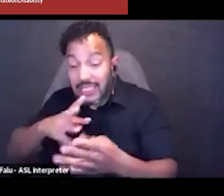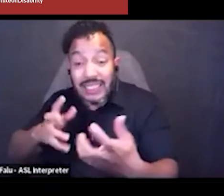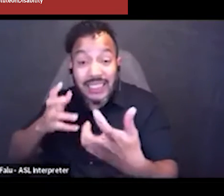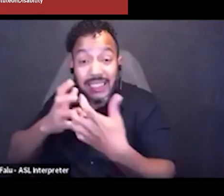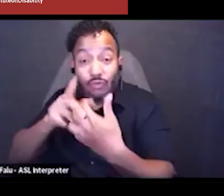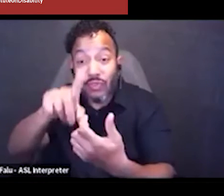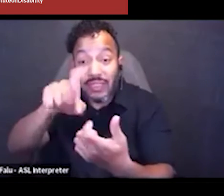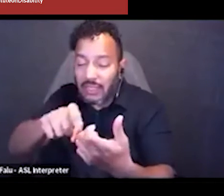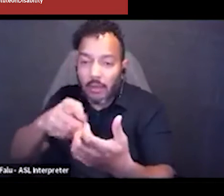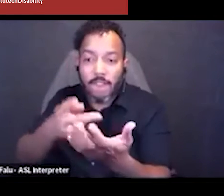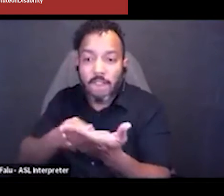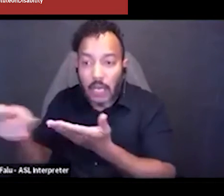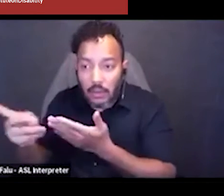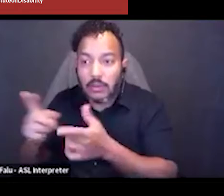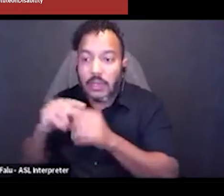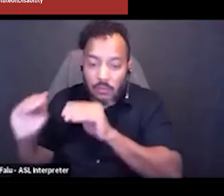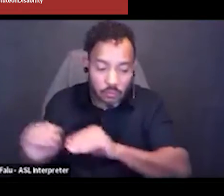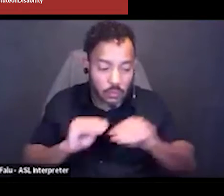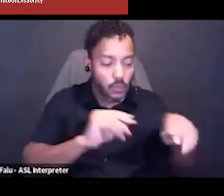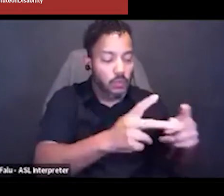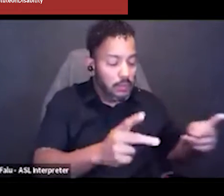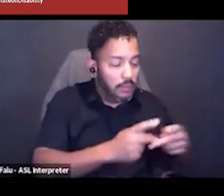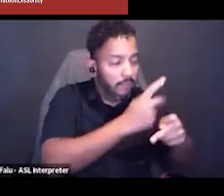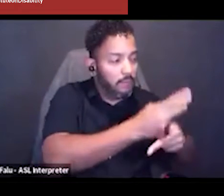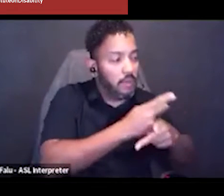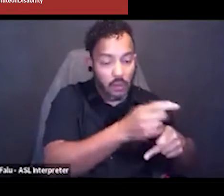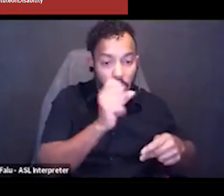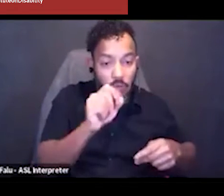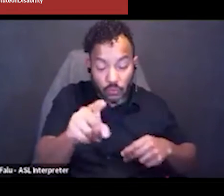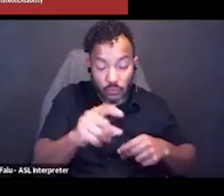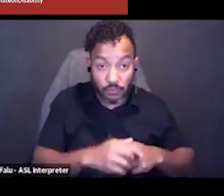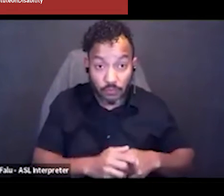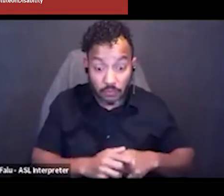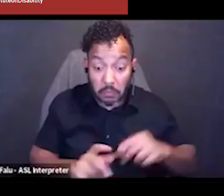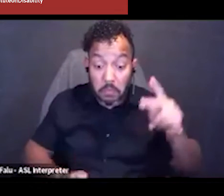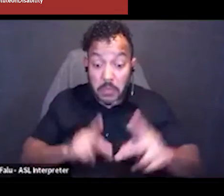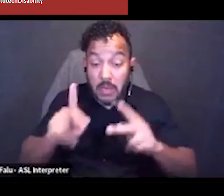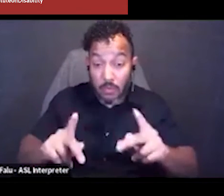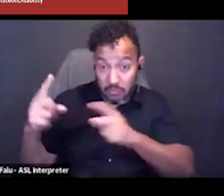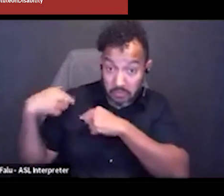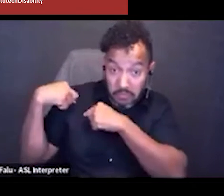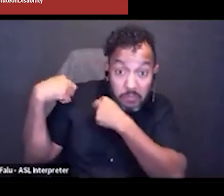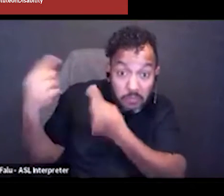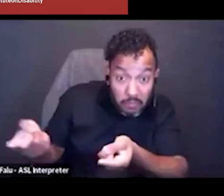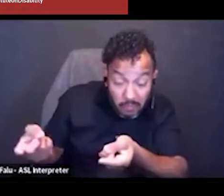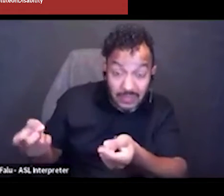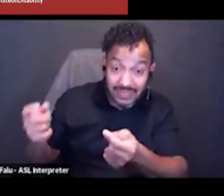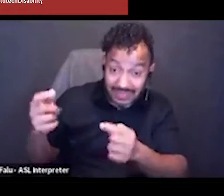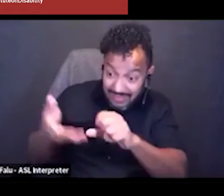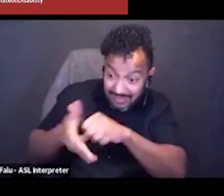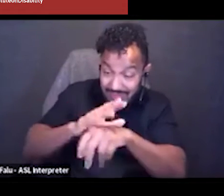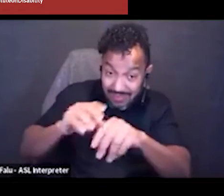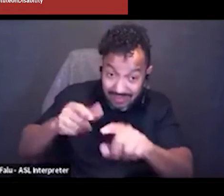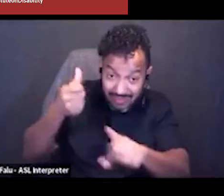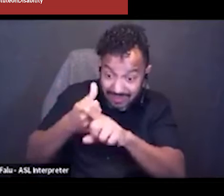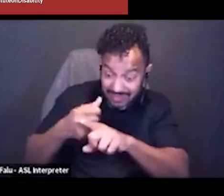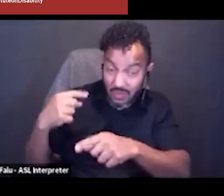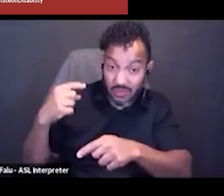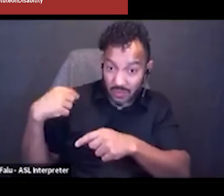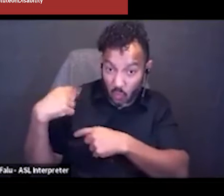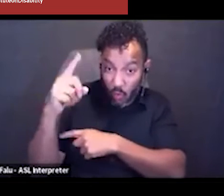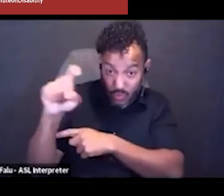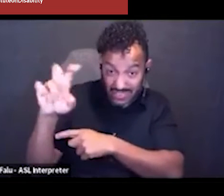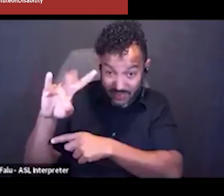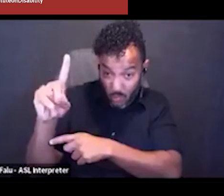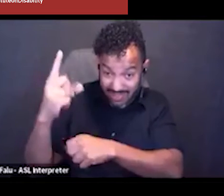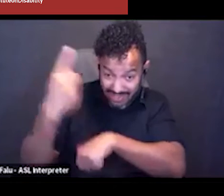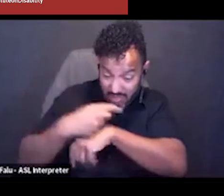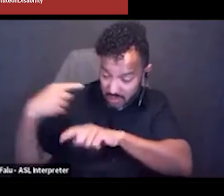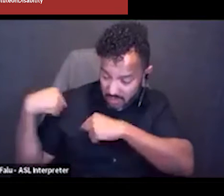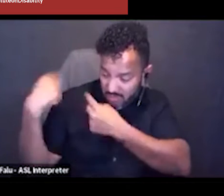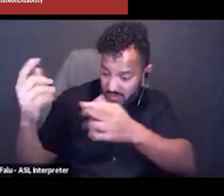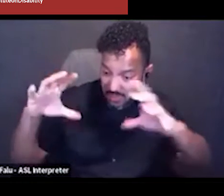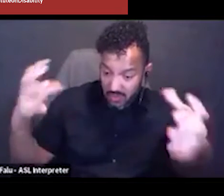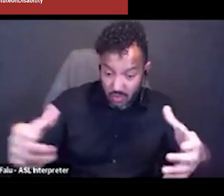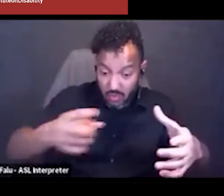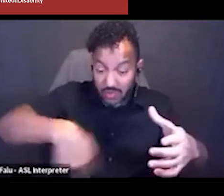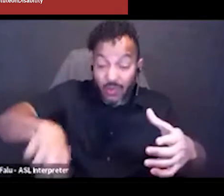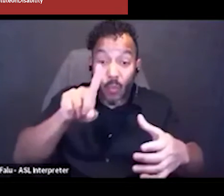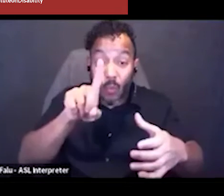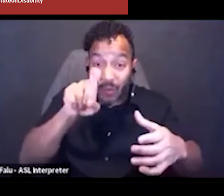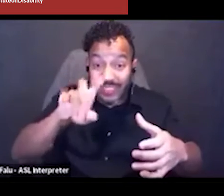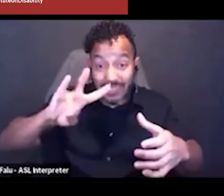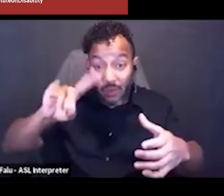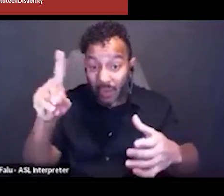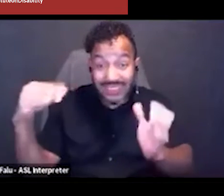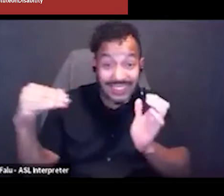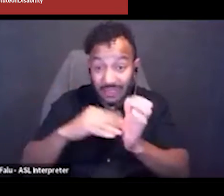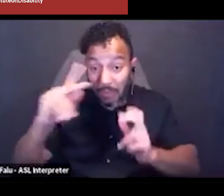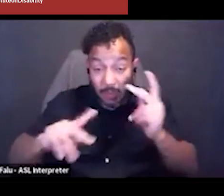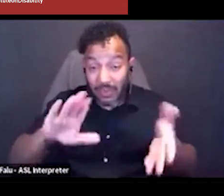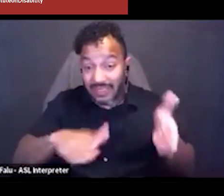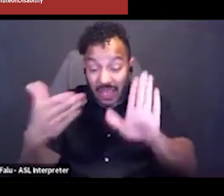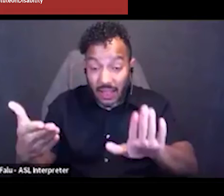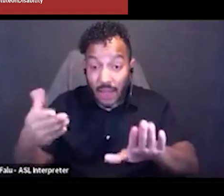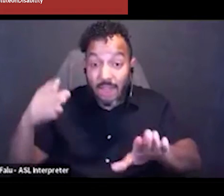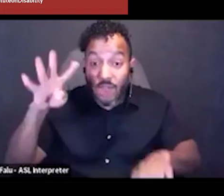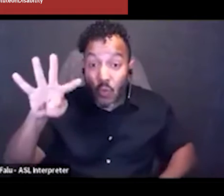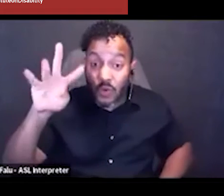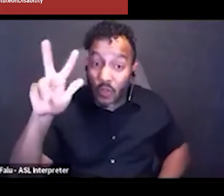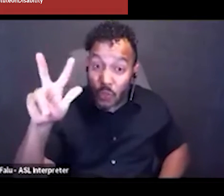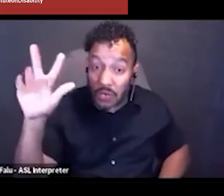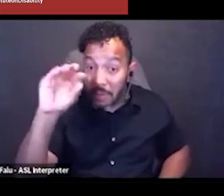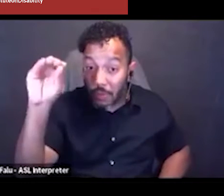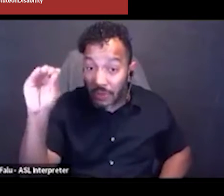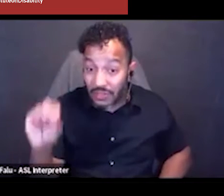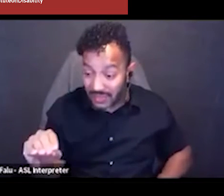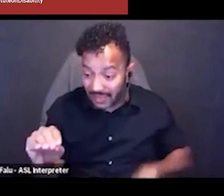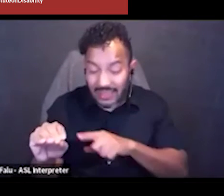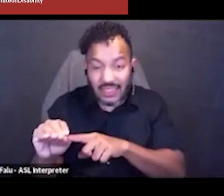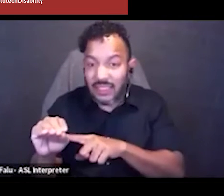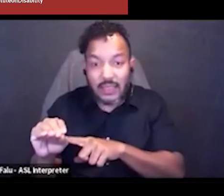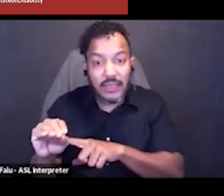43% of the people who have died of the 171,000 people who have died since March, 43%, that's